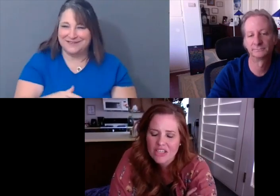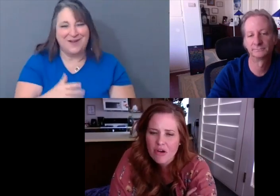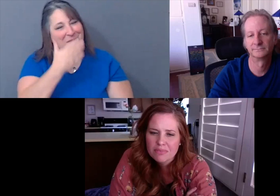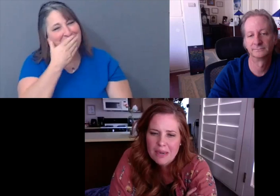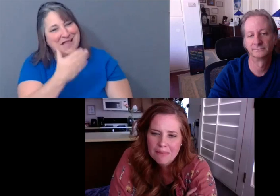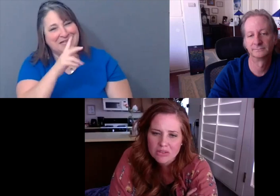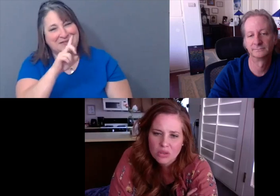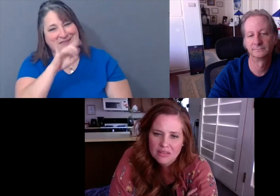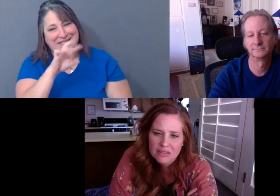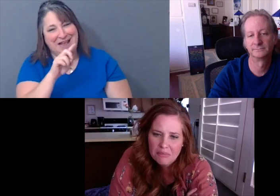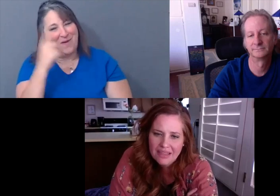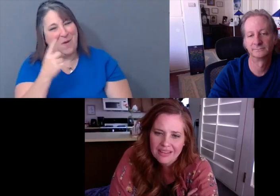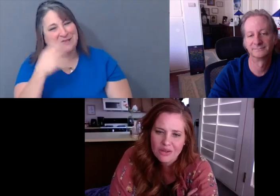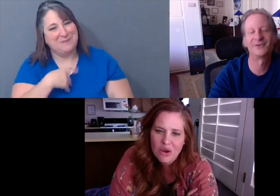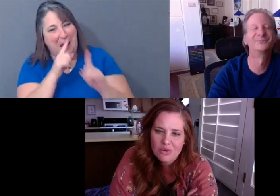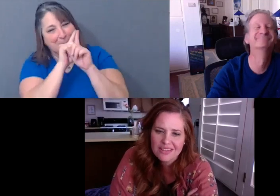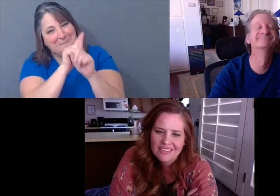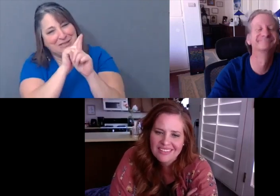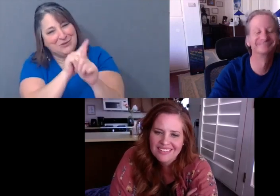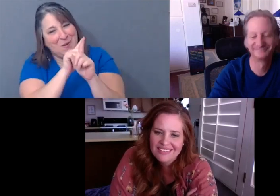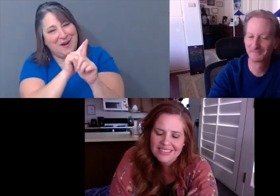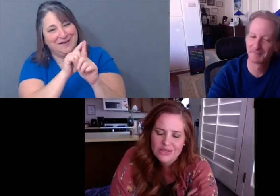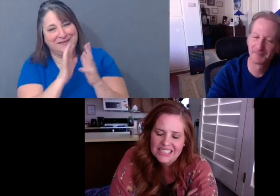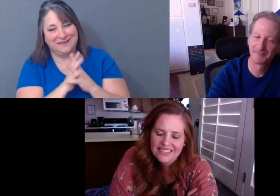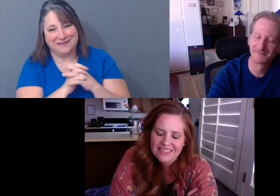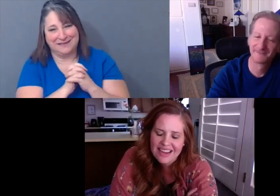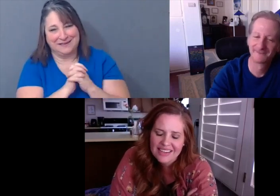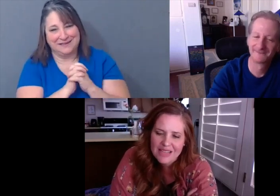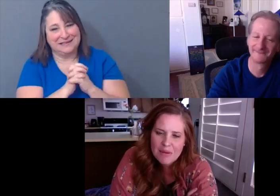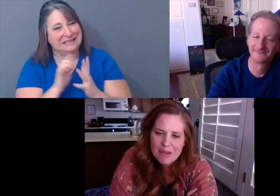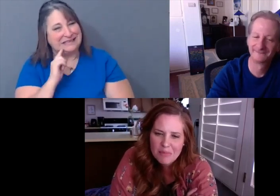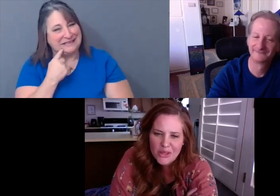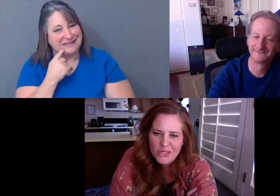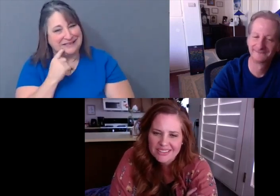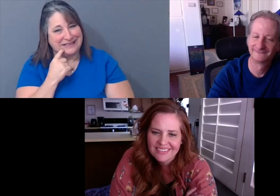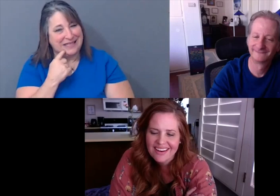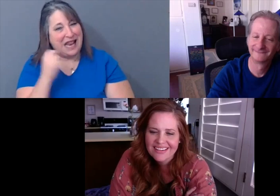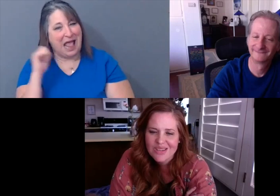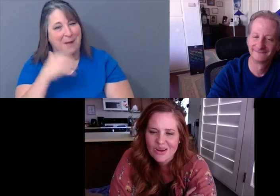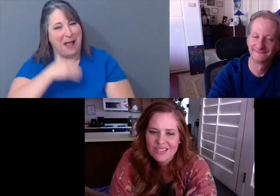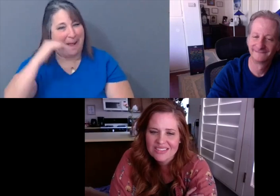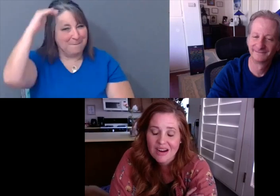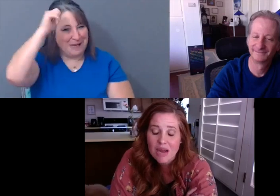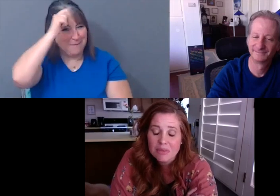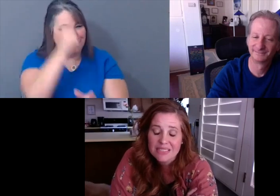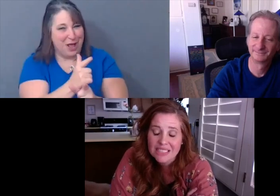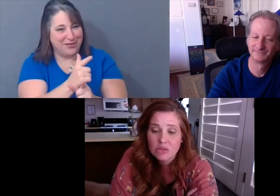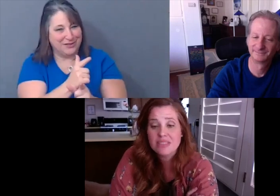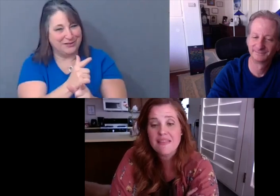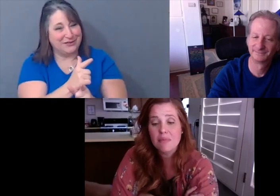You've always been a mentor to me, you know. Seriously, and like my big brother. And so, it's a compliment to hear you say that